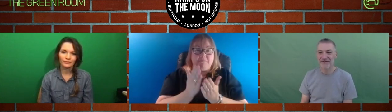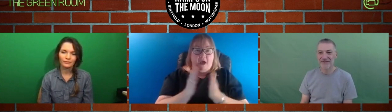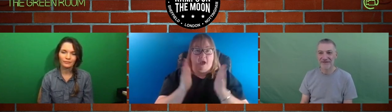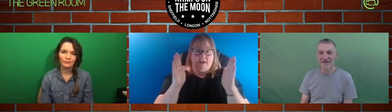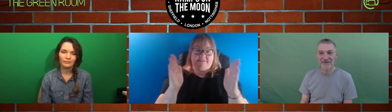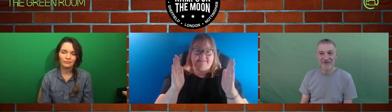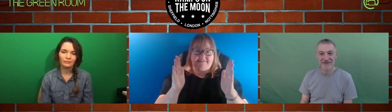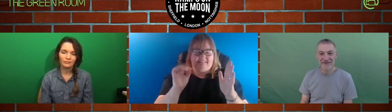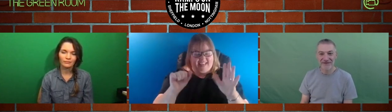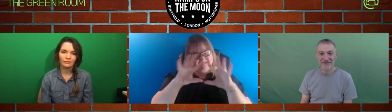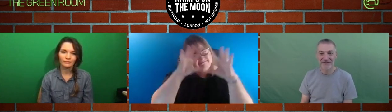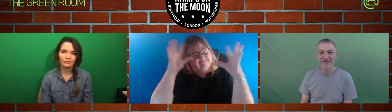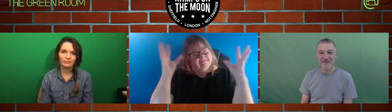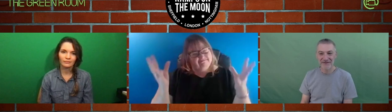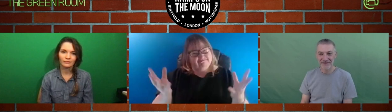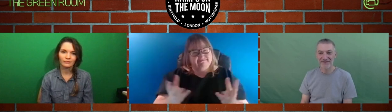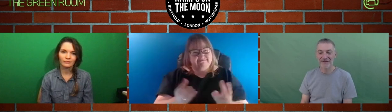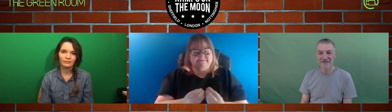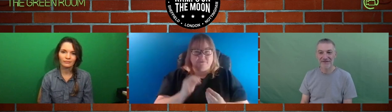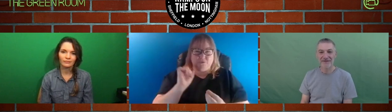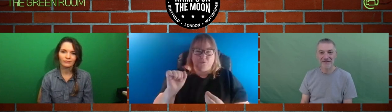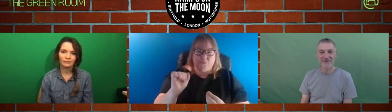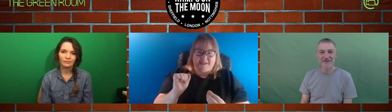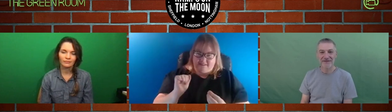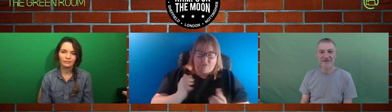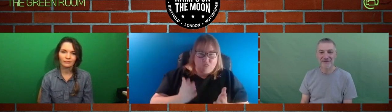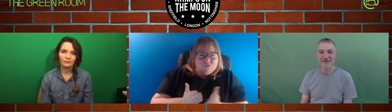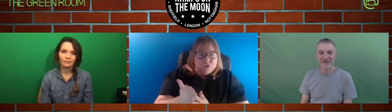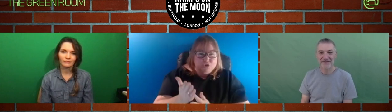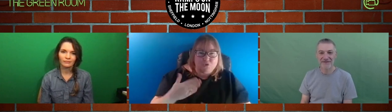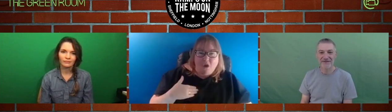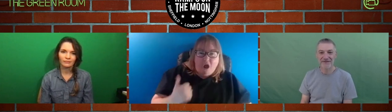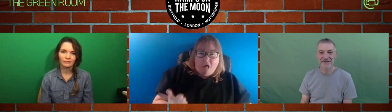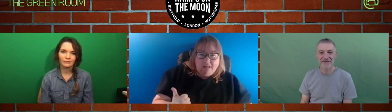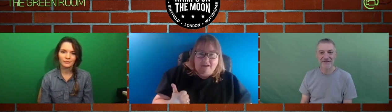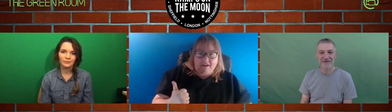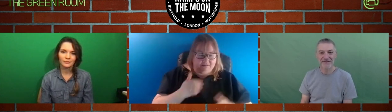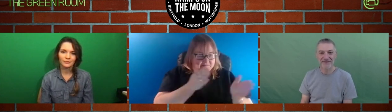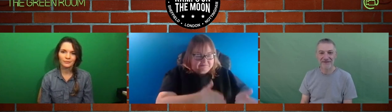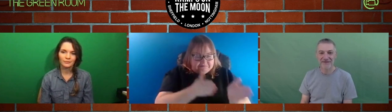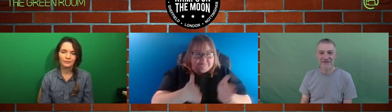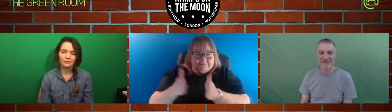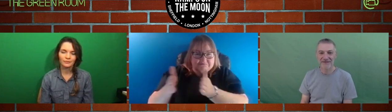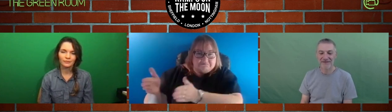the whole journey that you had on Oliver I think that does make sense because I think